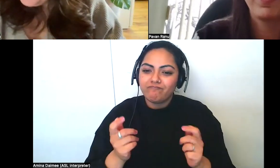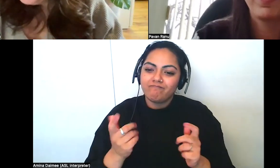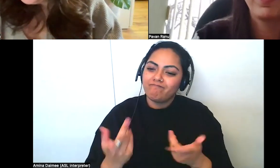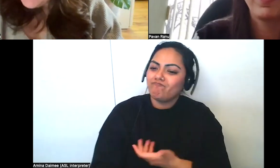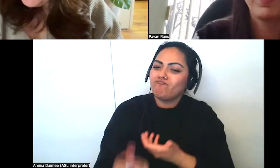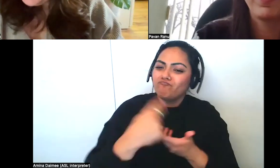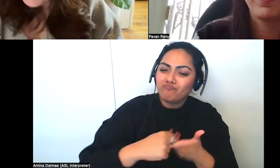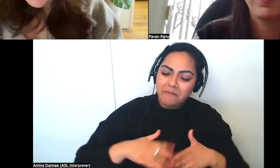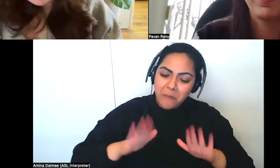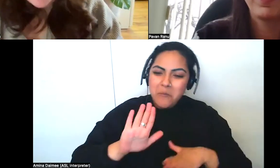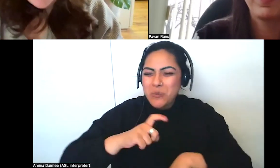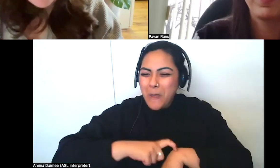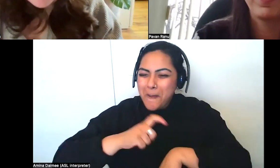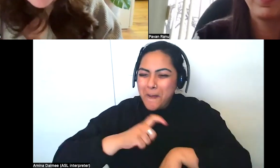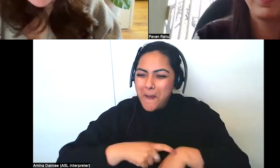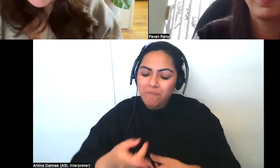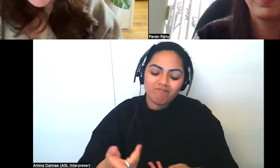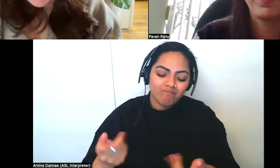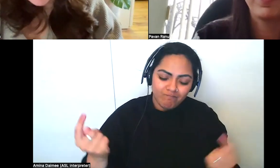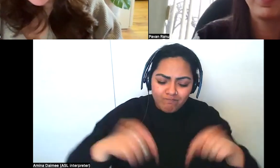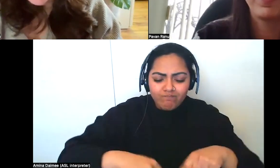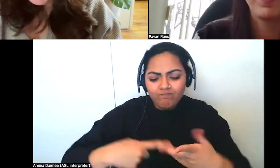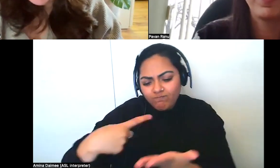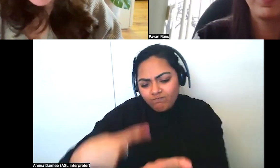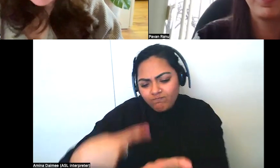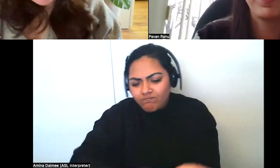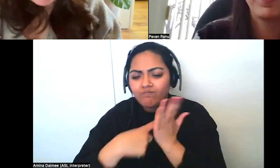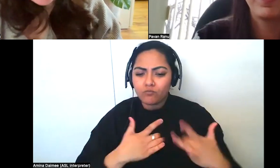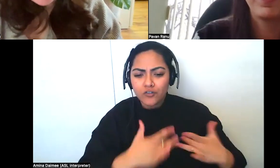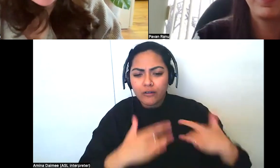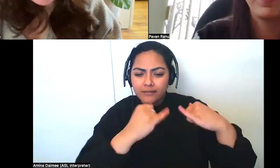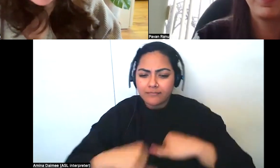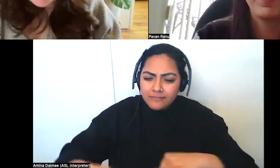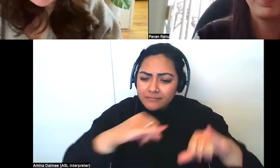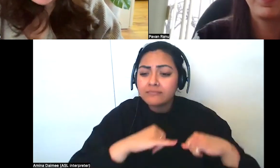about trends. If you have questions we couldn't answer, feel free to reach out to us at BookNet,